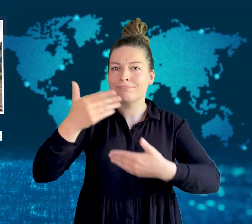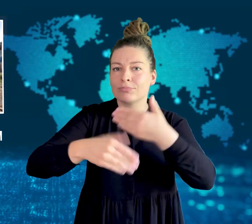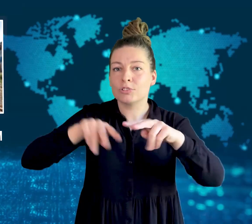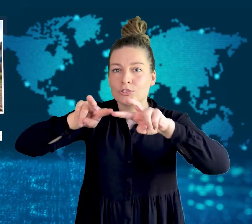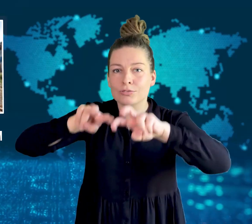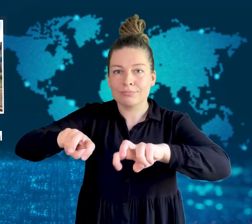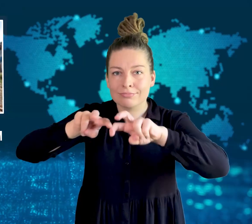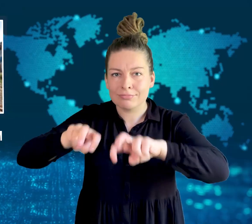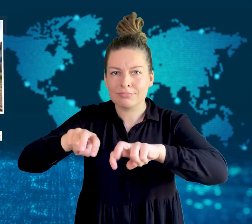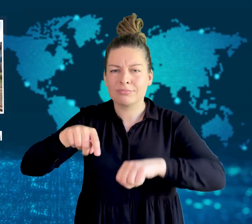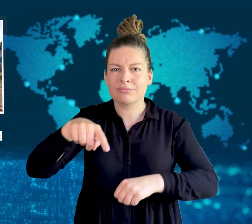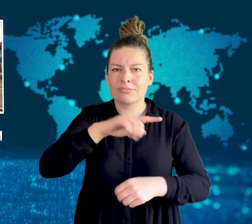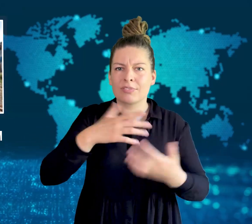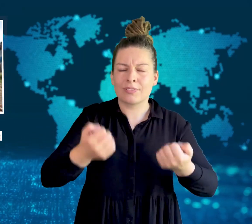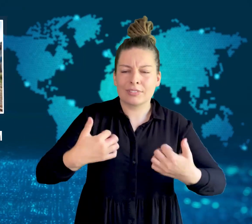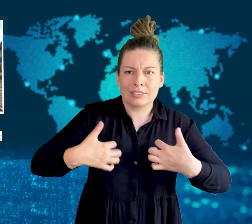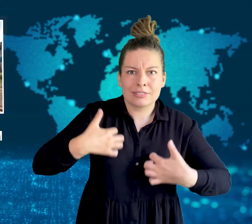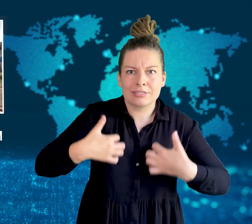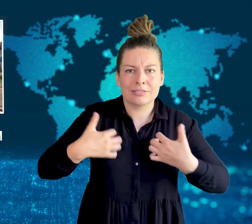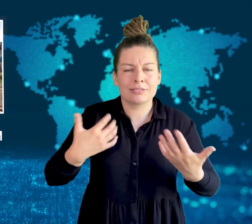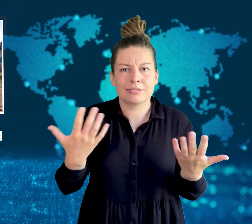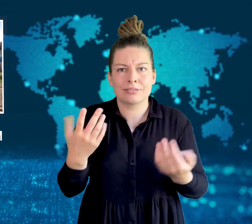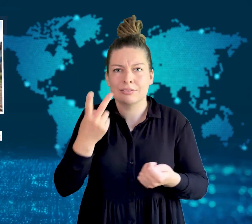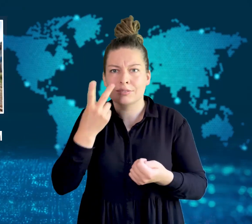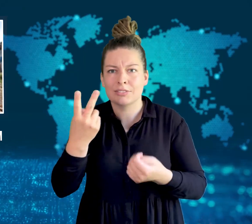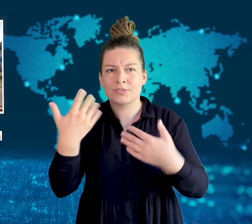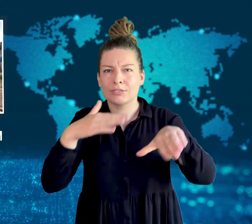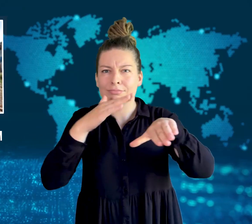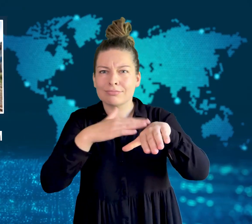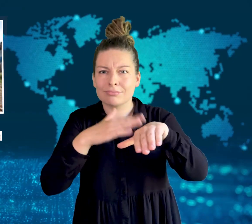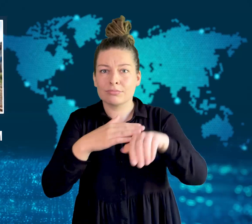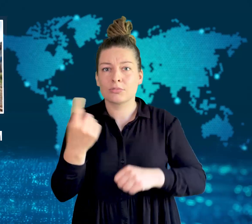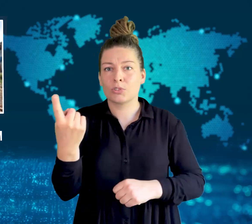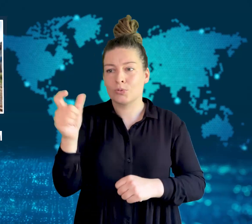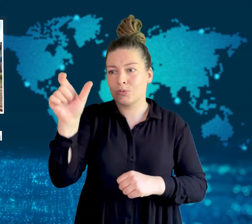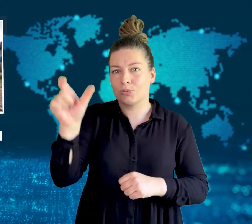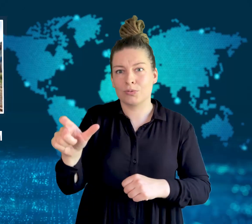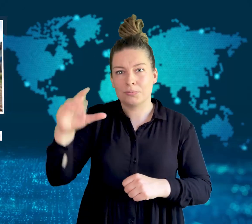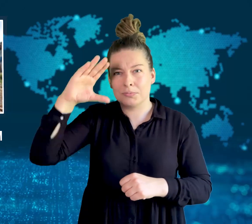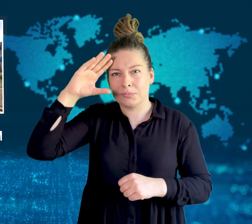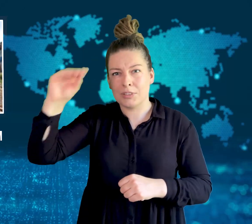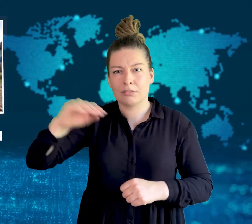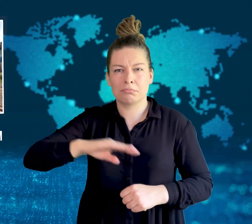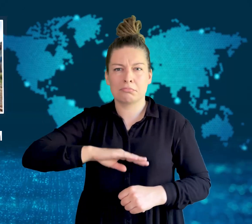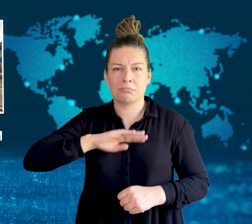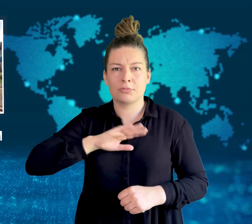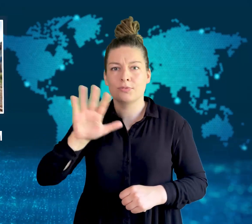have taken place there, including the death of a 52-year-old who was